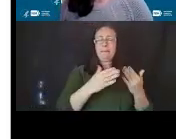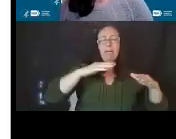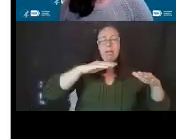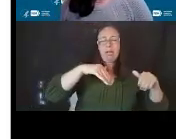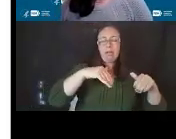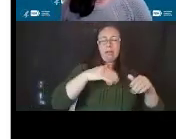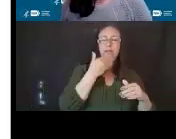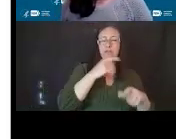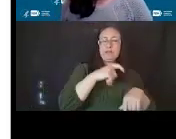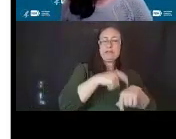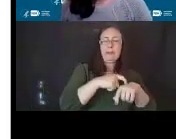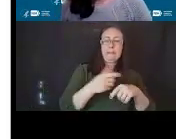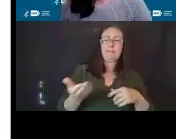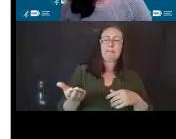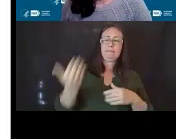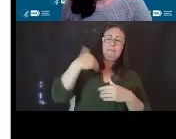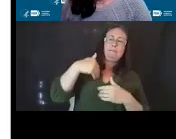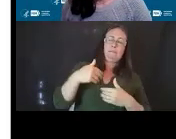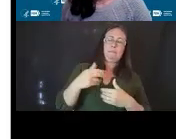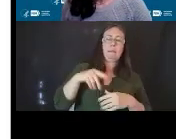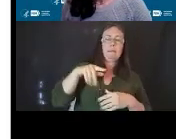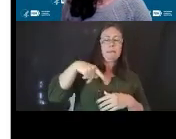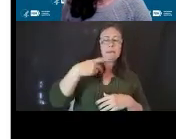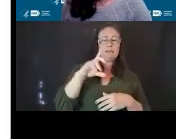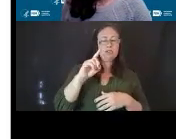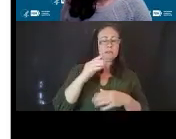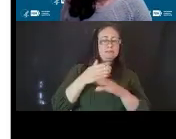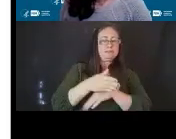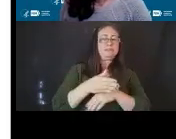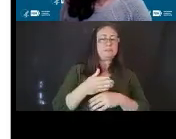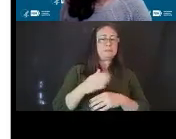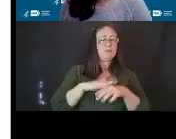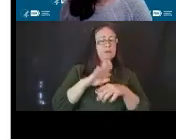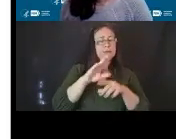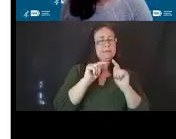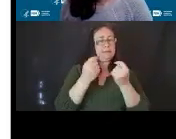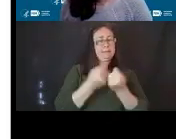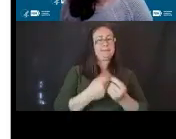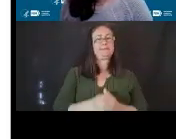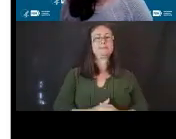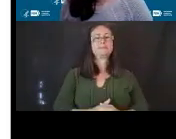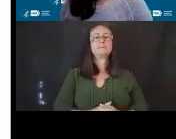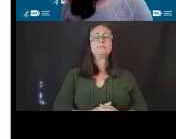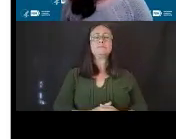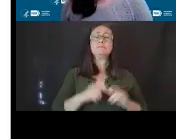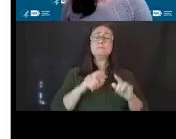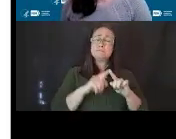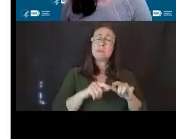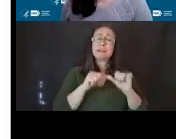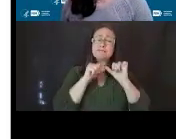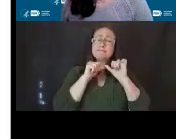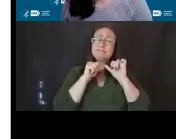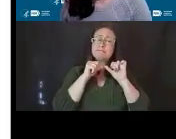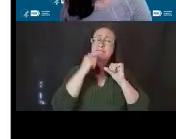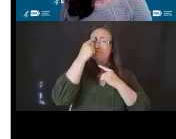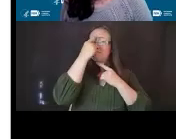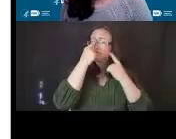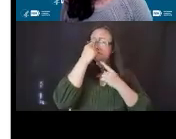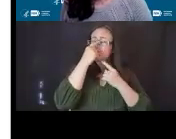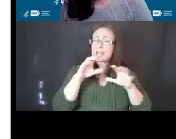or who the primary author is supposed to be, and set clear boundaries with your collaborators.